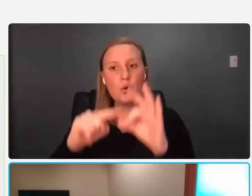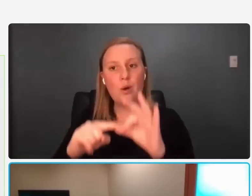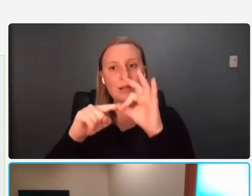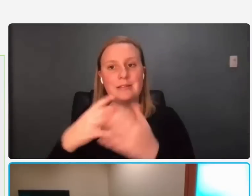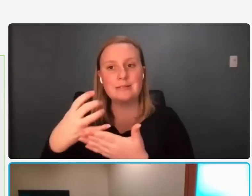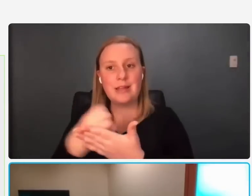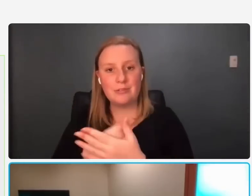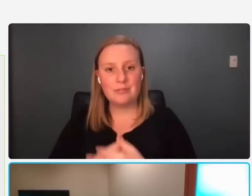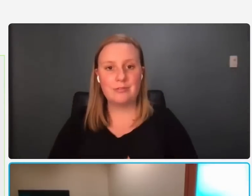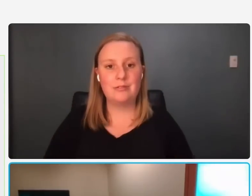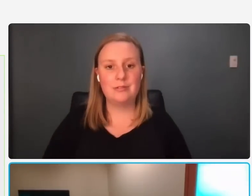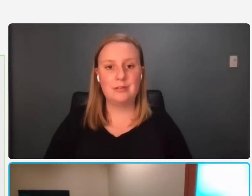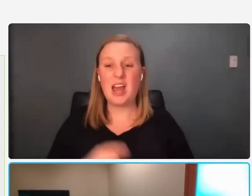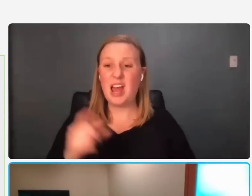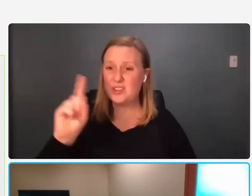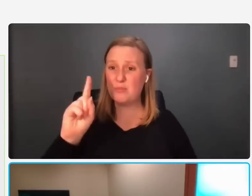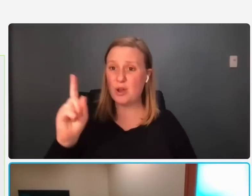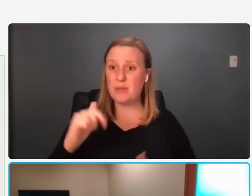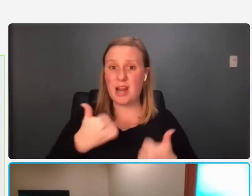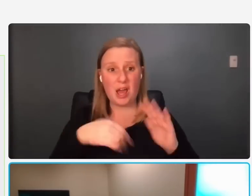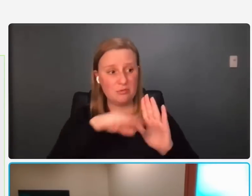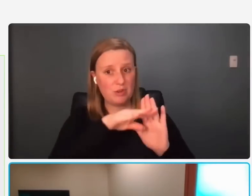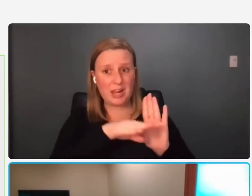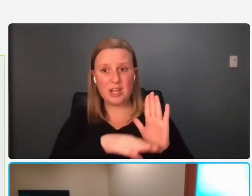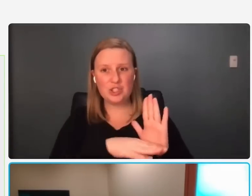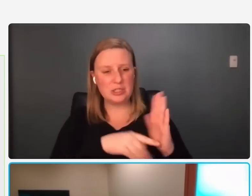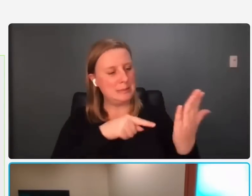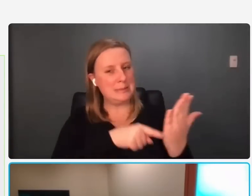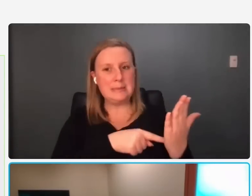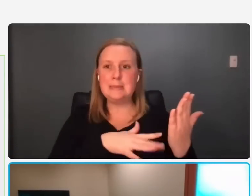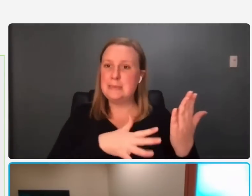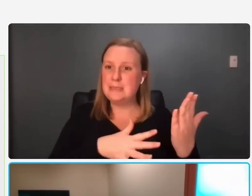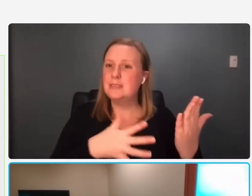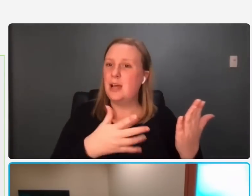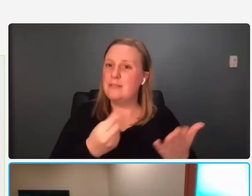provide some constraints which Mel Metz touched on earlier today.